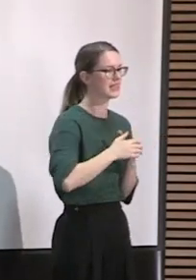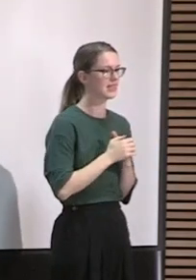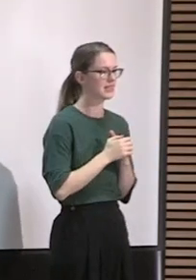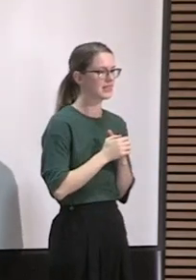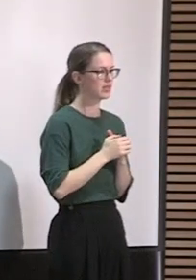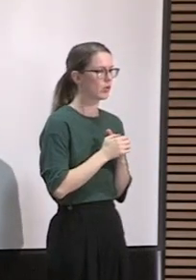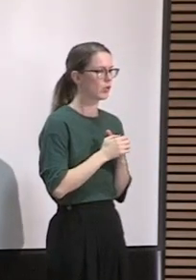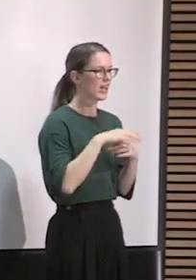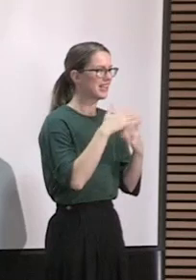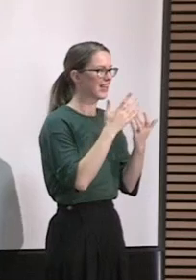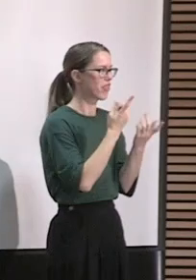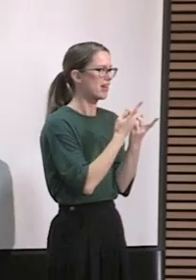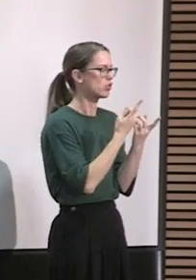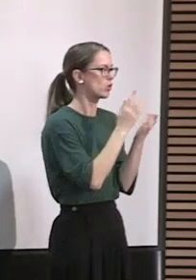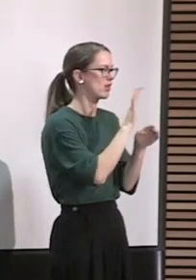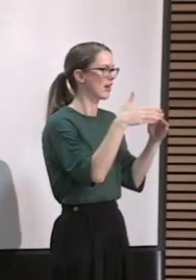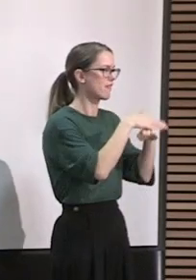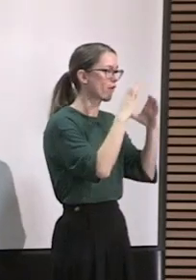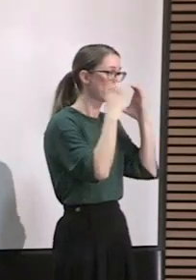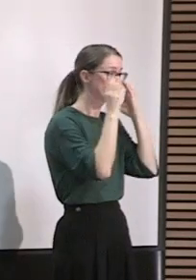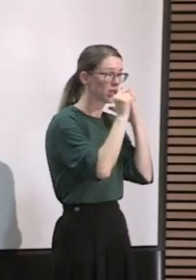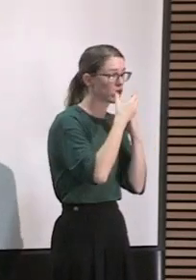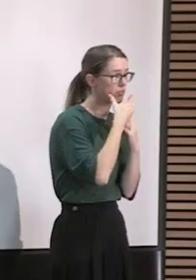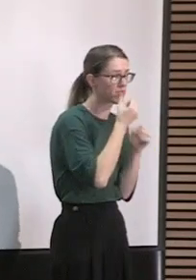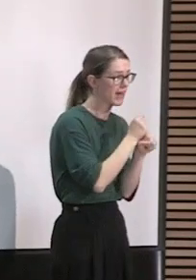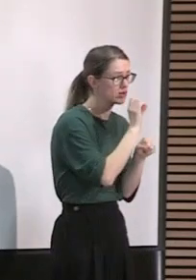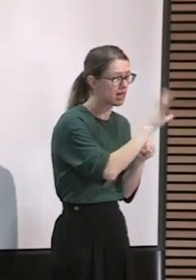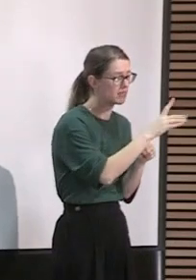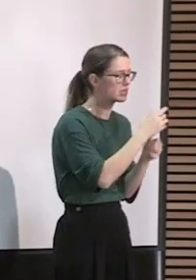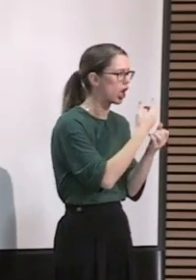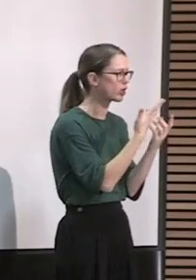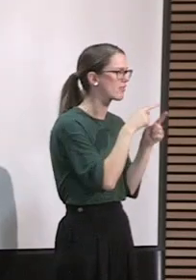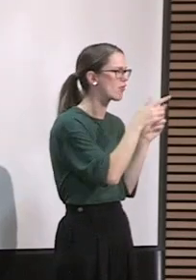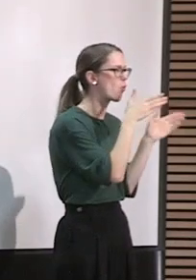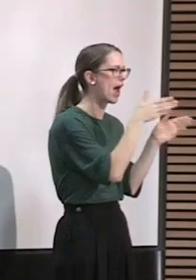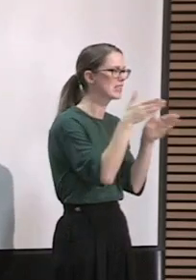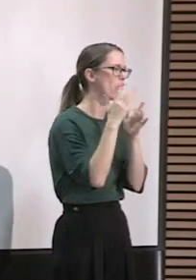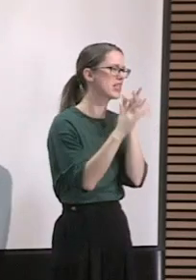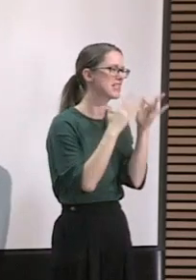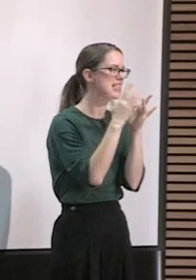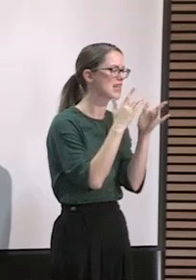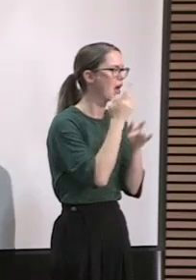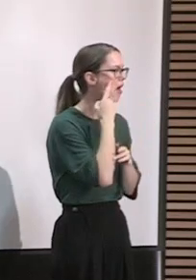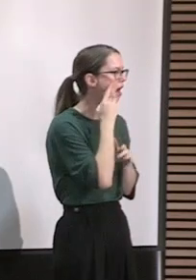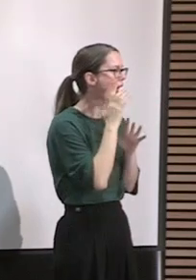encouraged to use reusable masks where people. And a reusable face covering. You can make one at home. They're